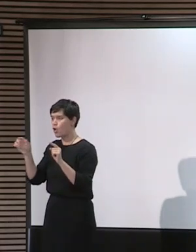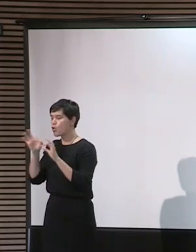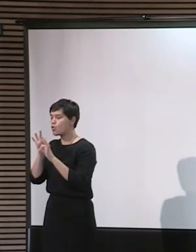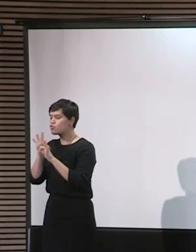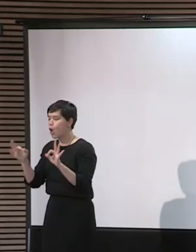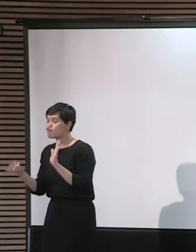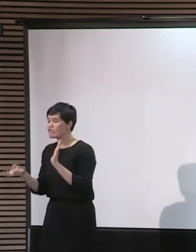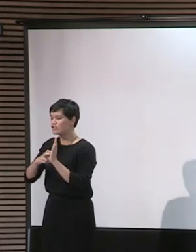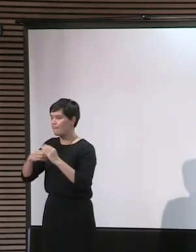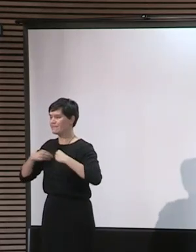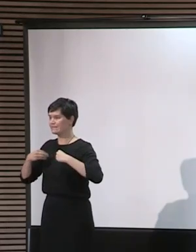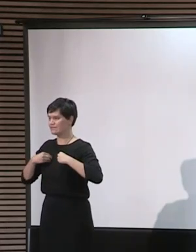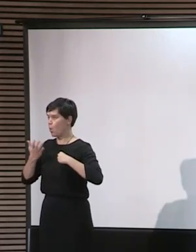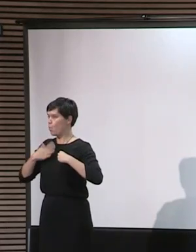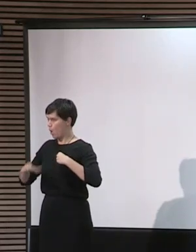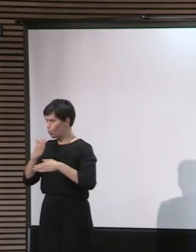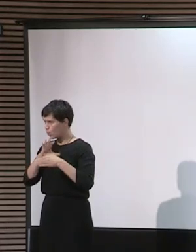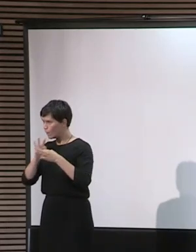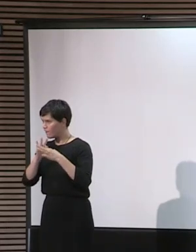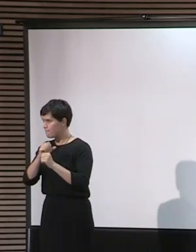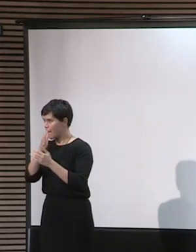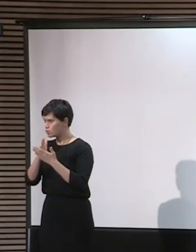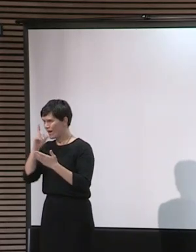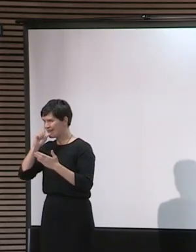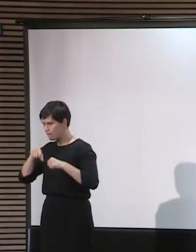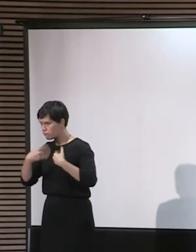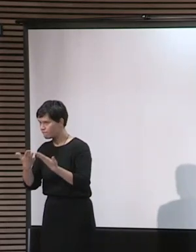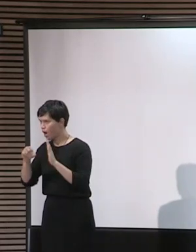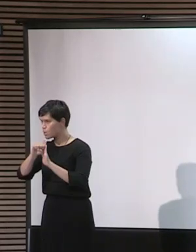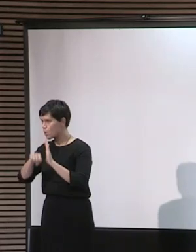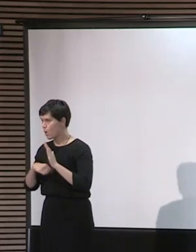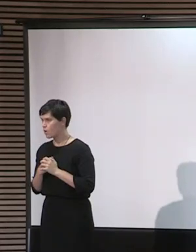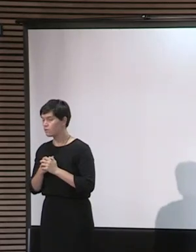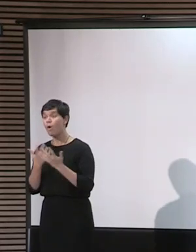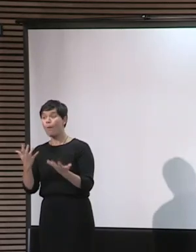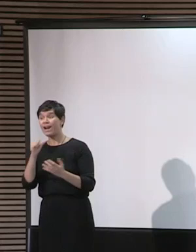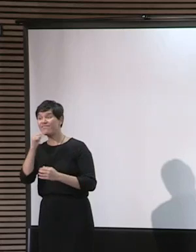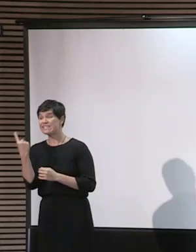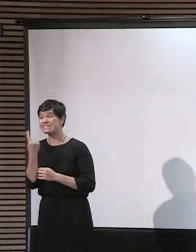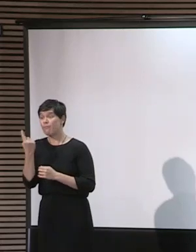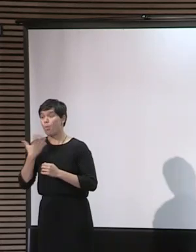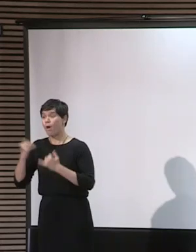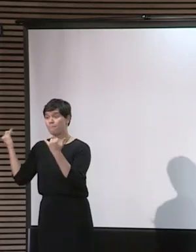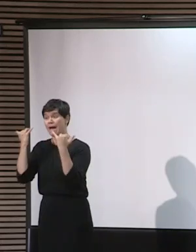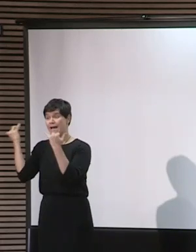other venues - are able to access QR codes. That's something that MBIE has been working on.